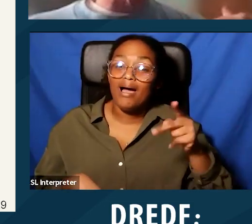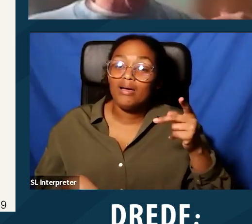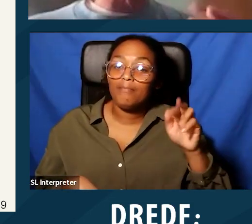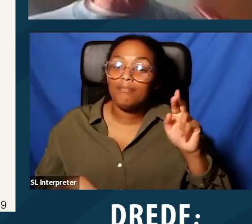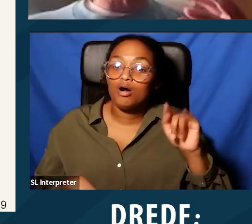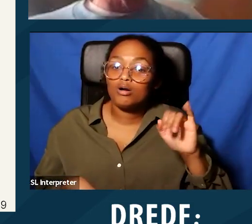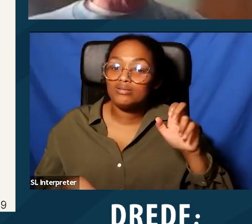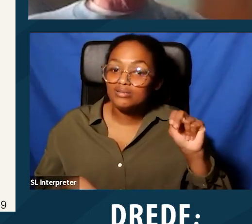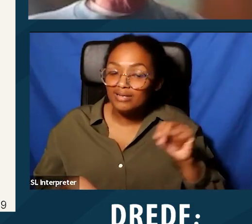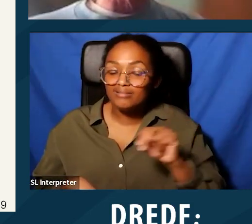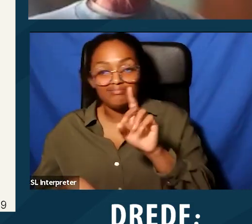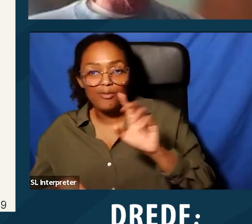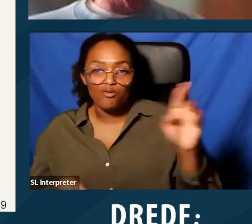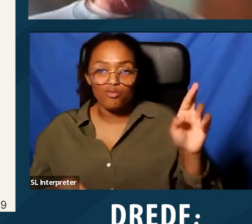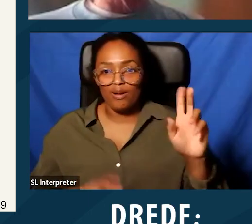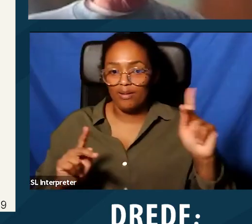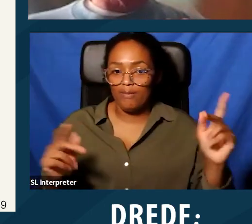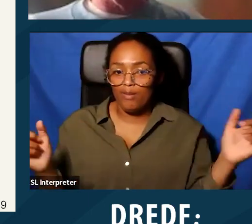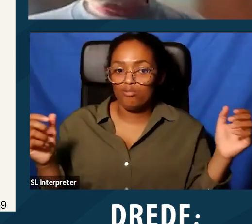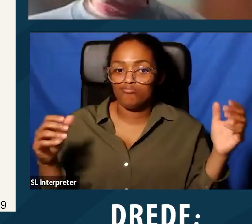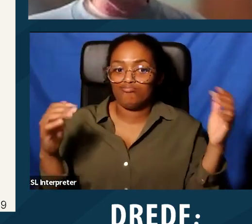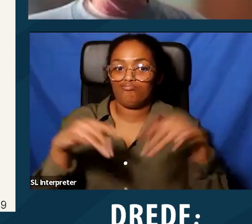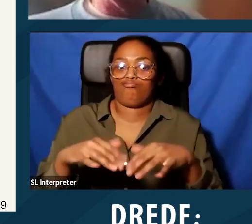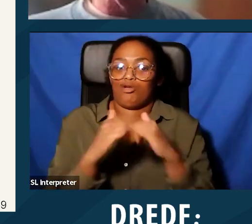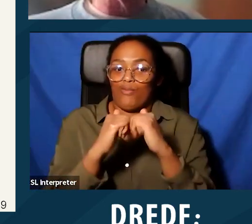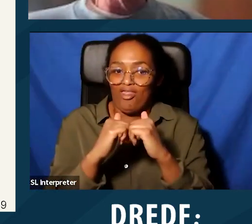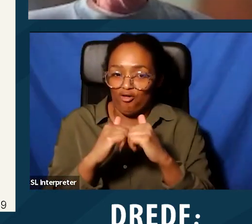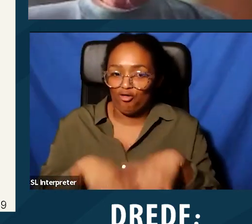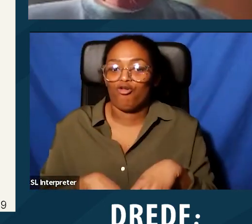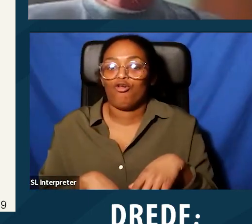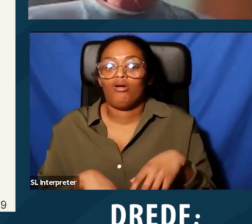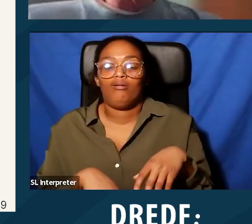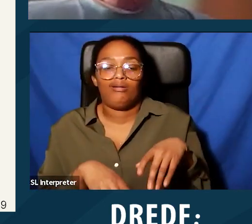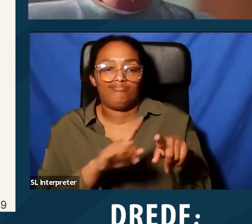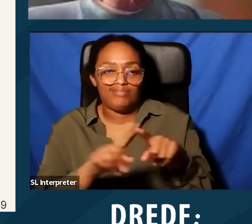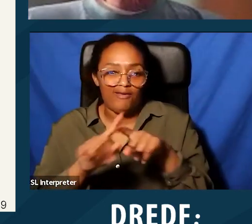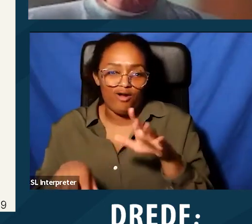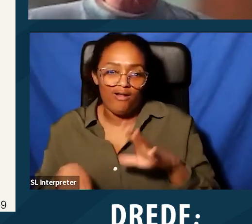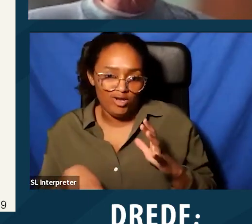because they could see the future happening and they were worried about cost effectiveness.